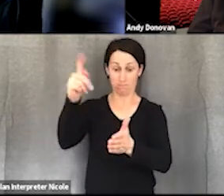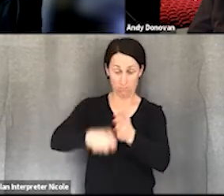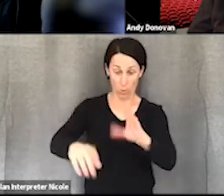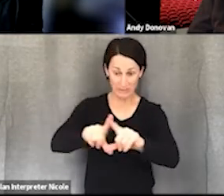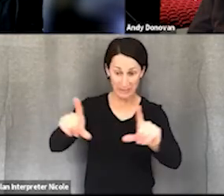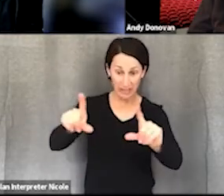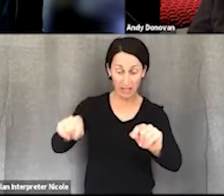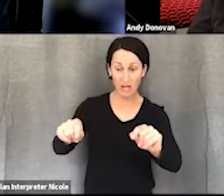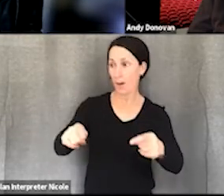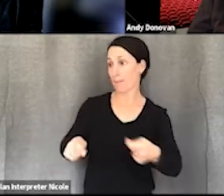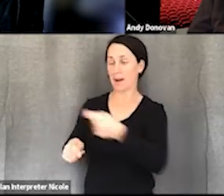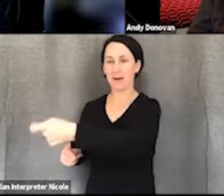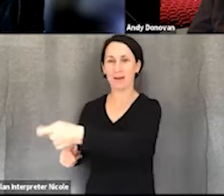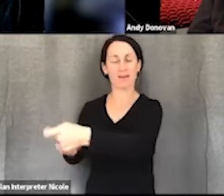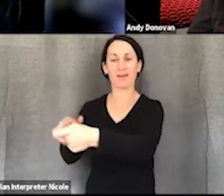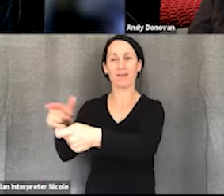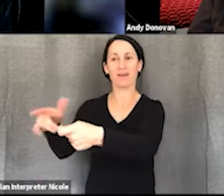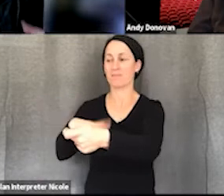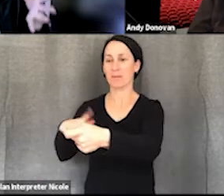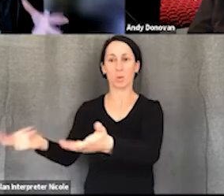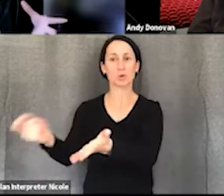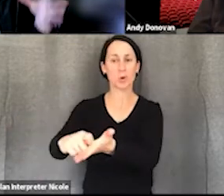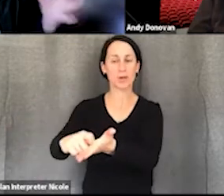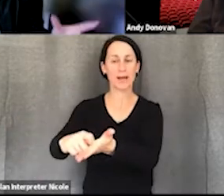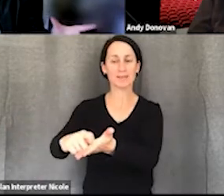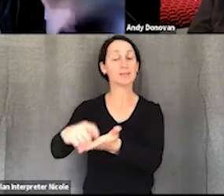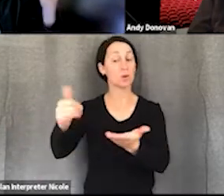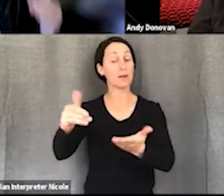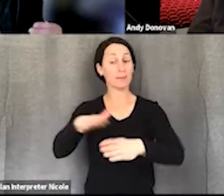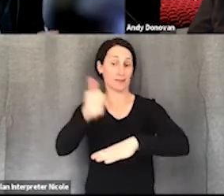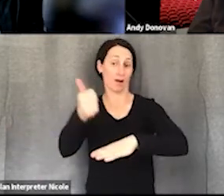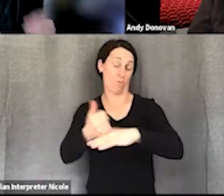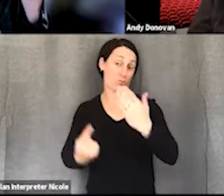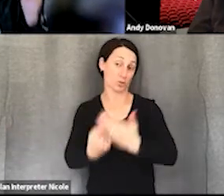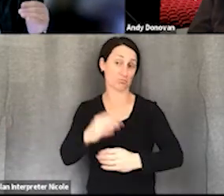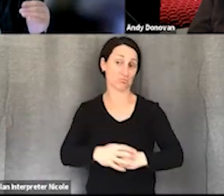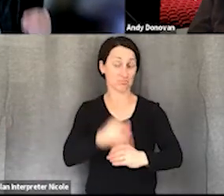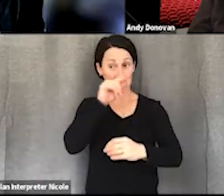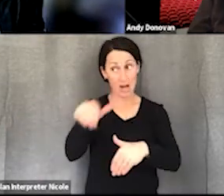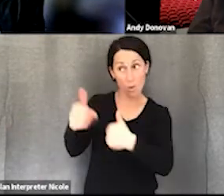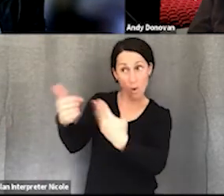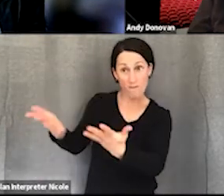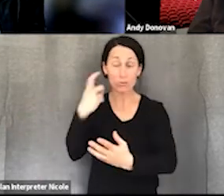to, so if there is a pathway for you for that at that moment and you want to offer it or experiment with that, then